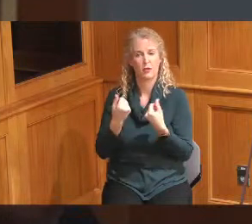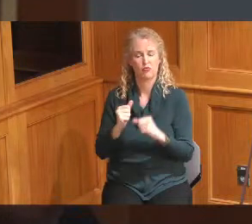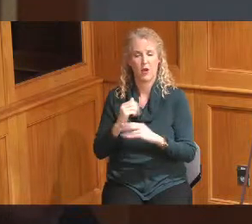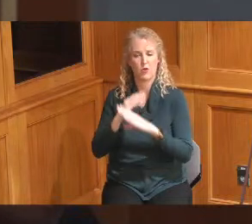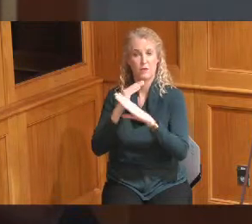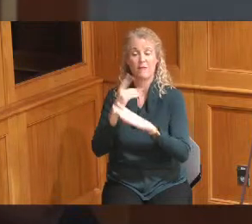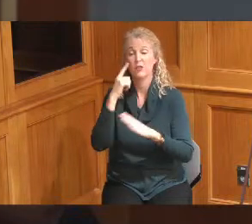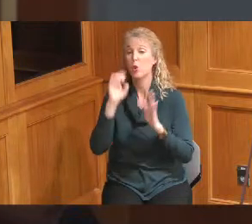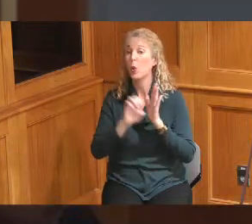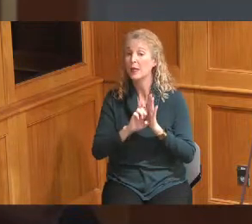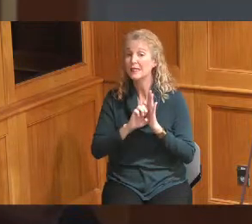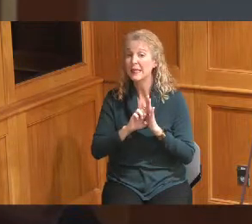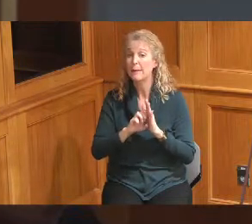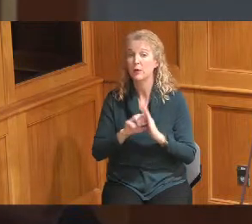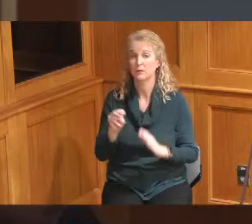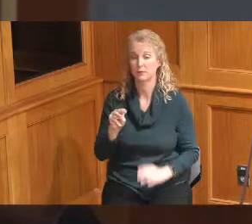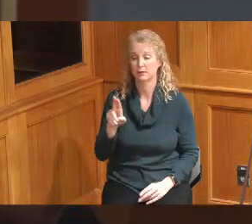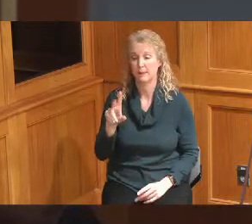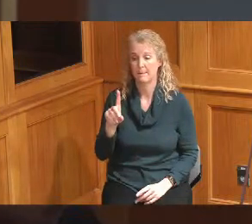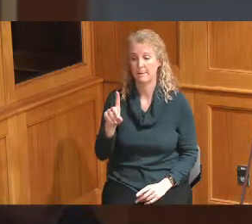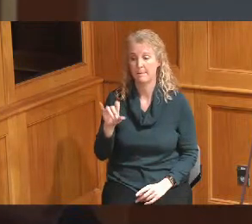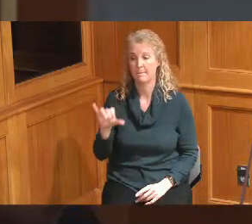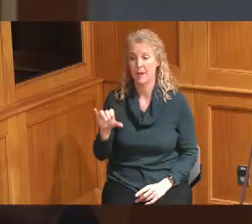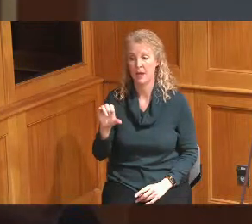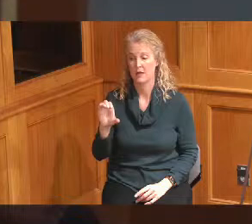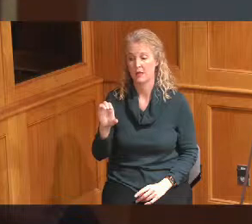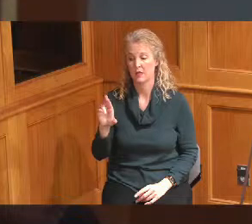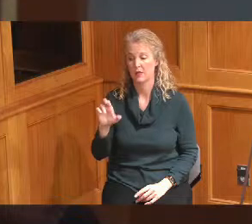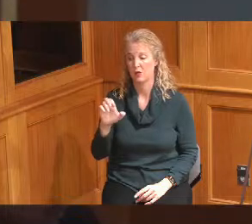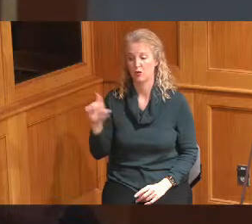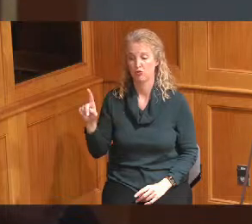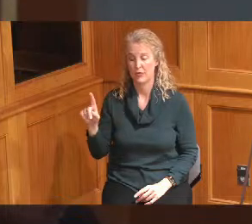work on the Muddy Creek issue and buy out those homes along there so they've done a lot with those